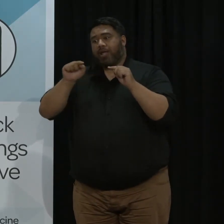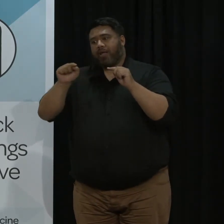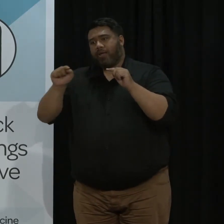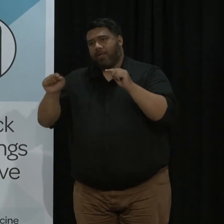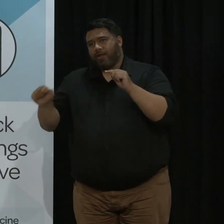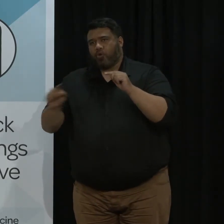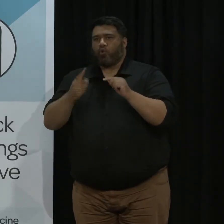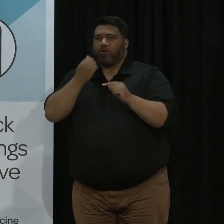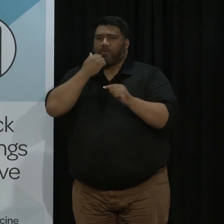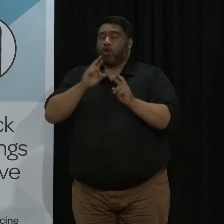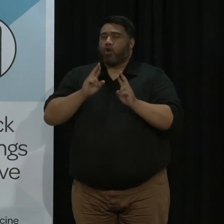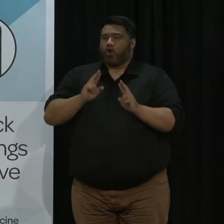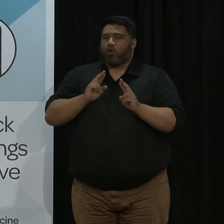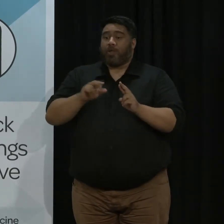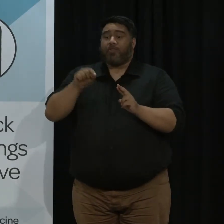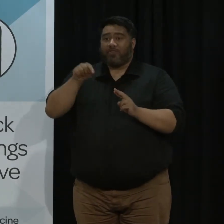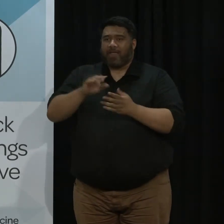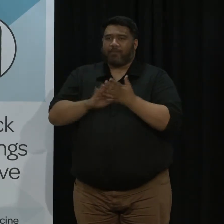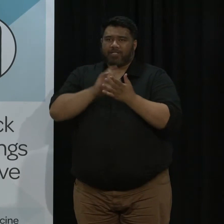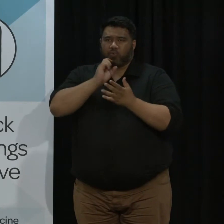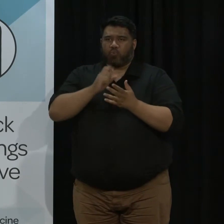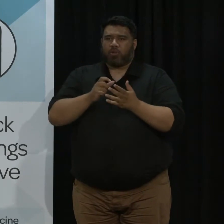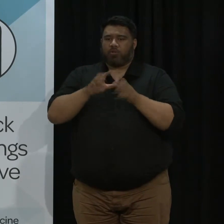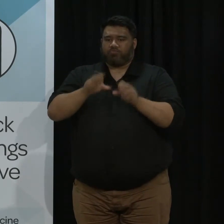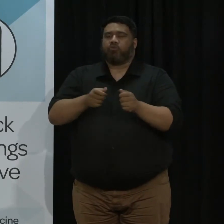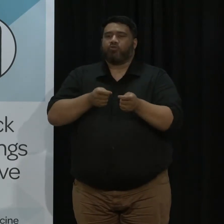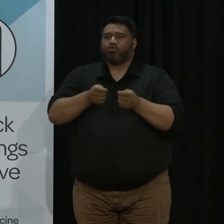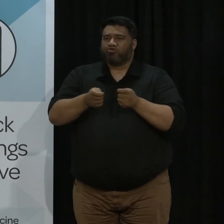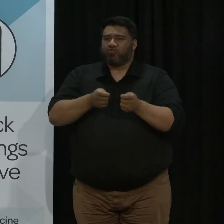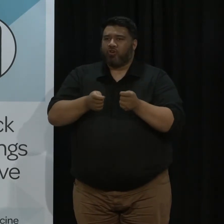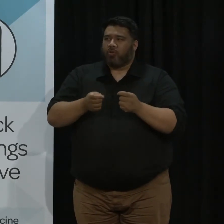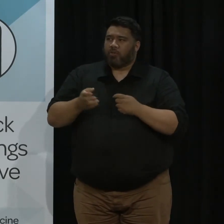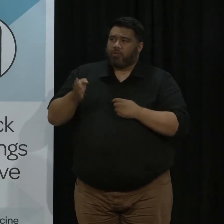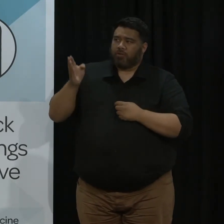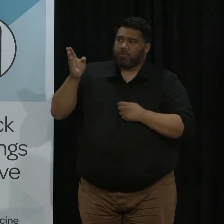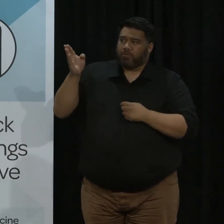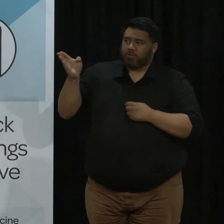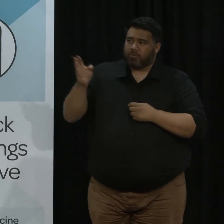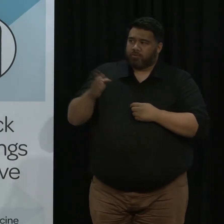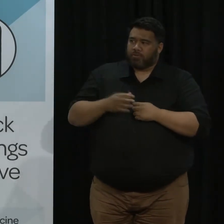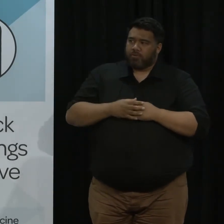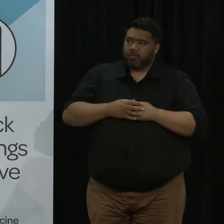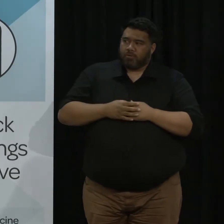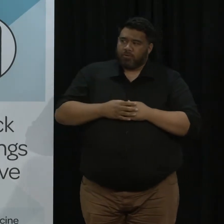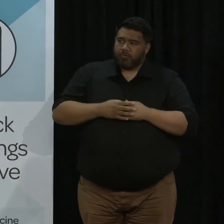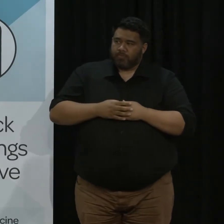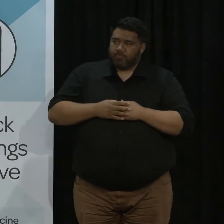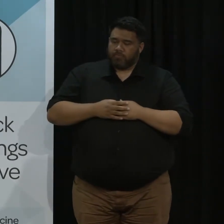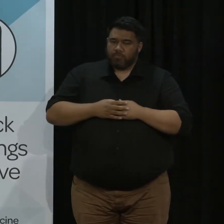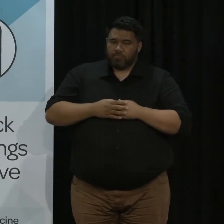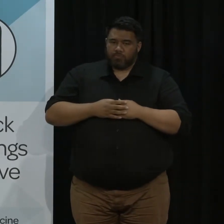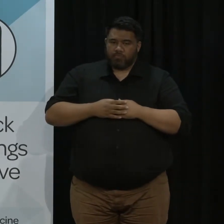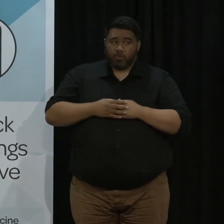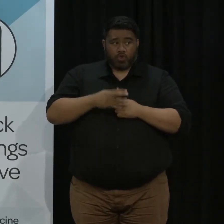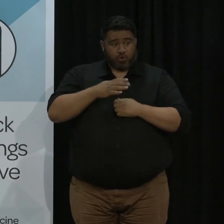rates and we will be looking to see that plateau and continue and hopefully a decline in cases. That would be a good